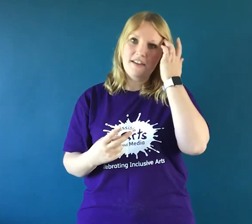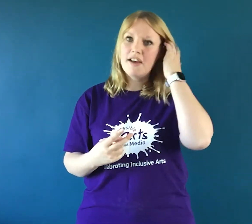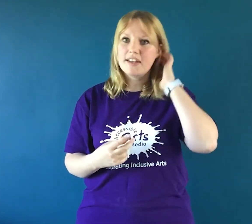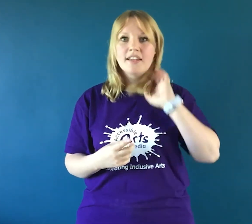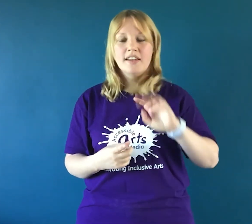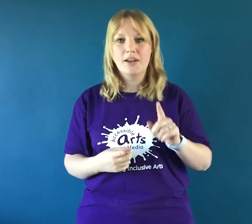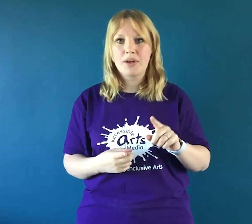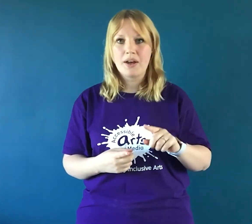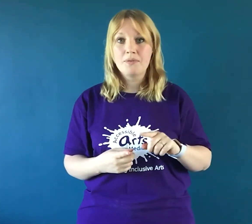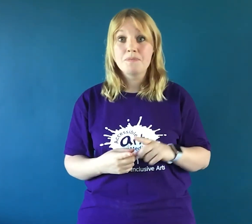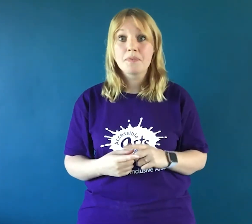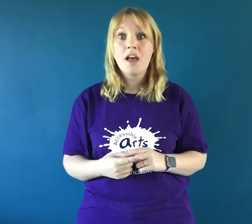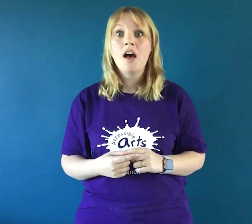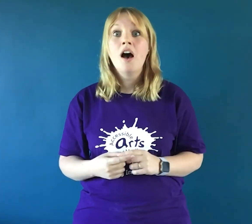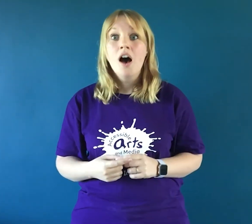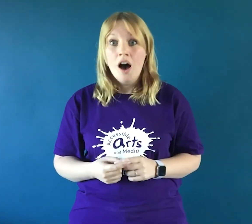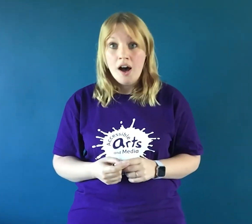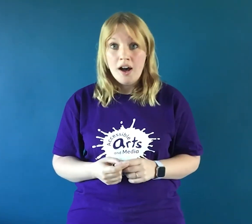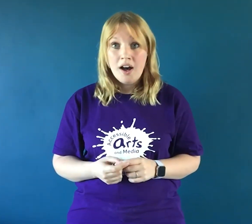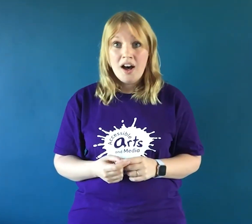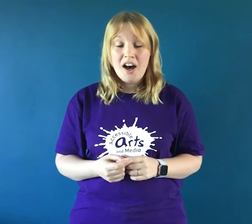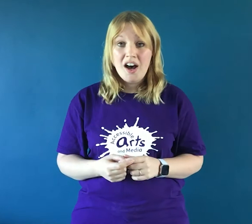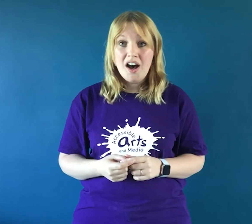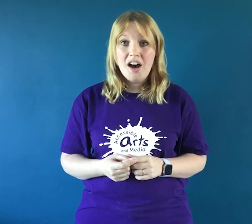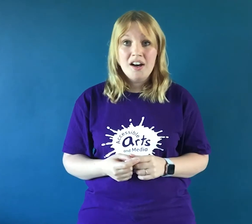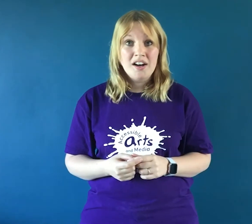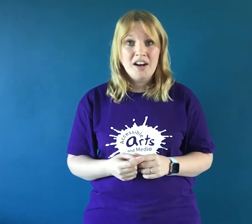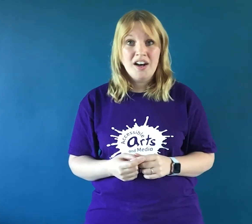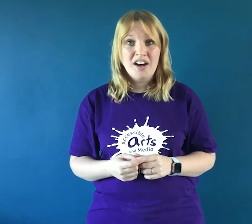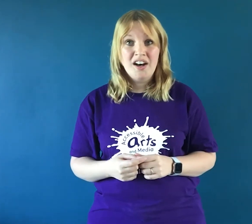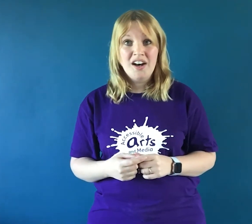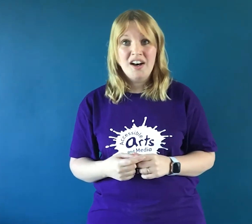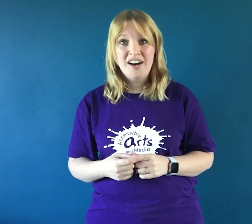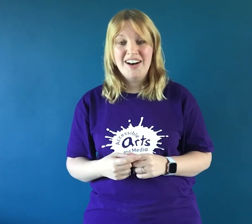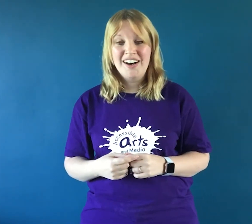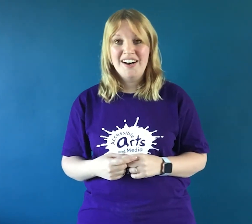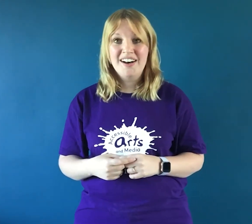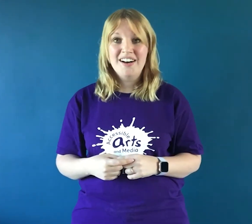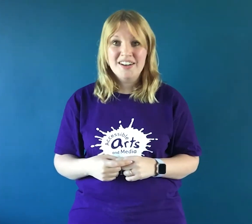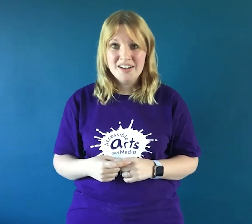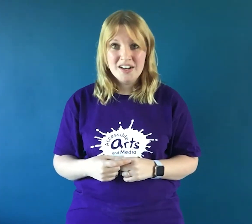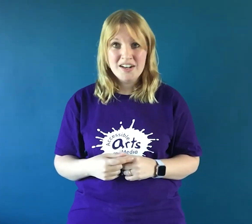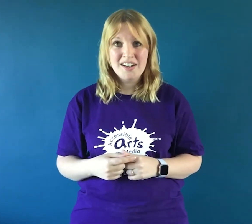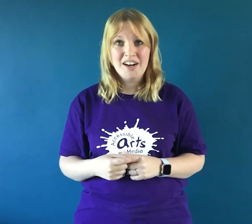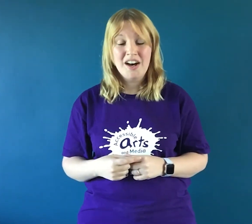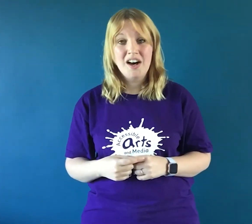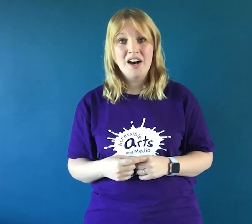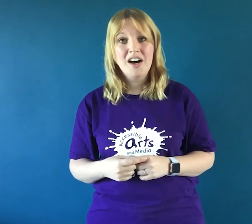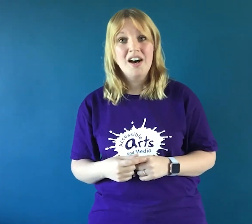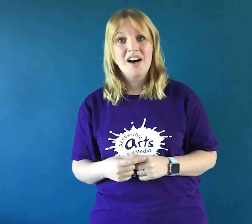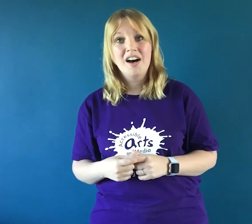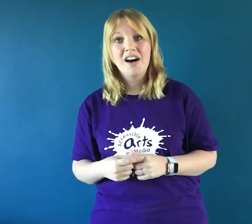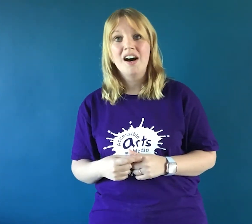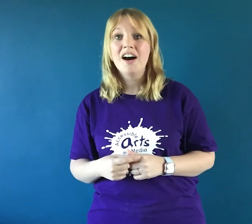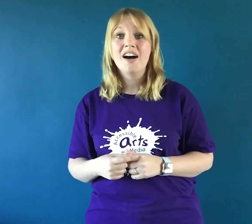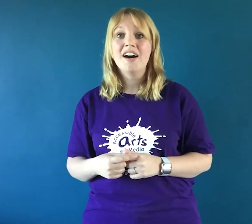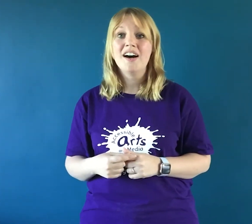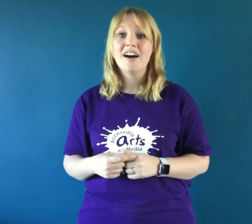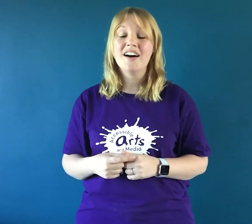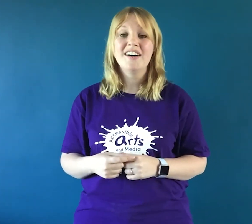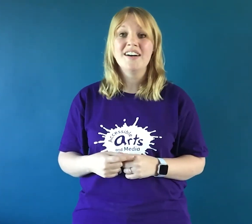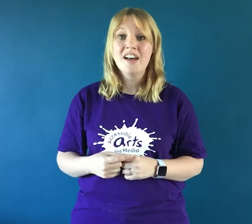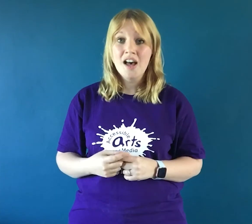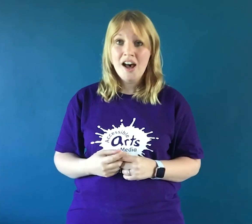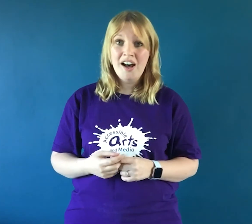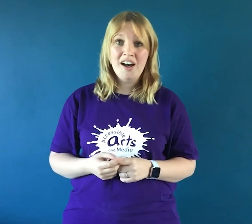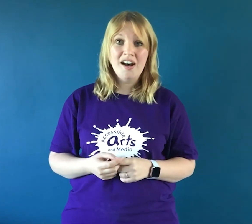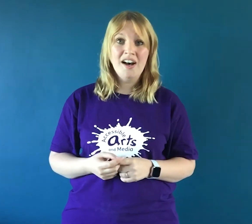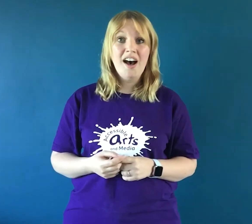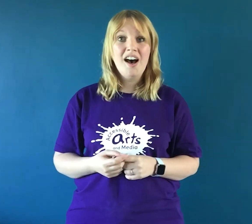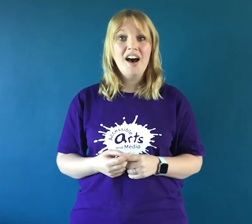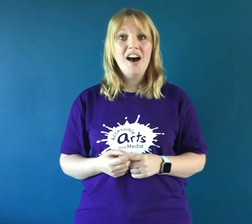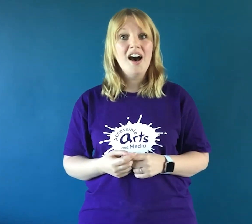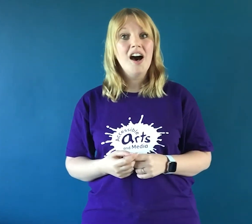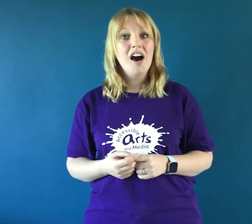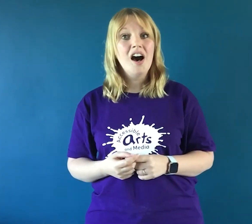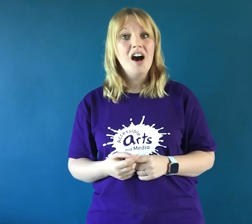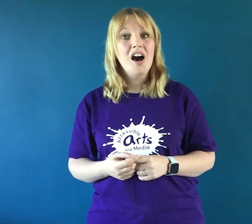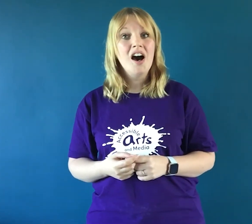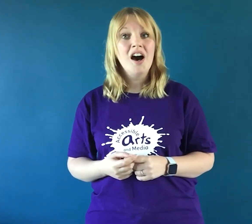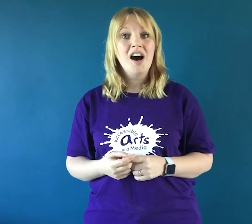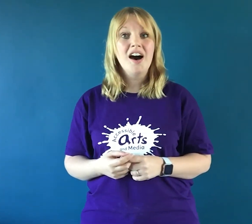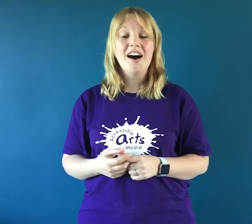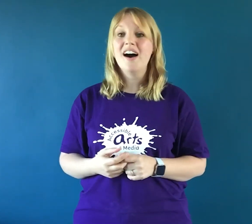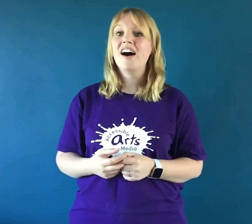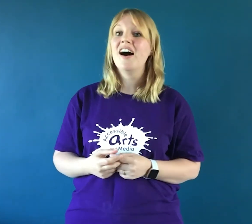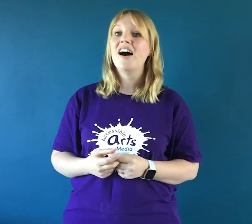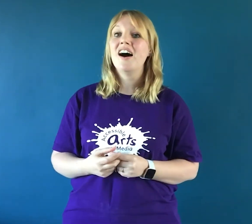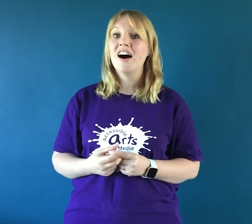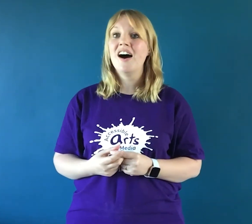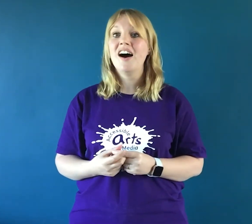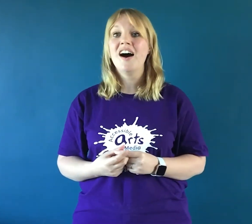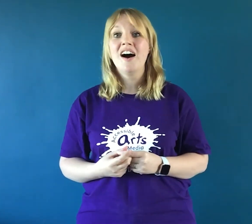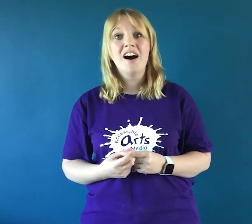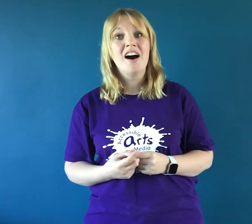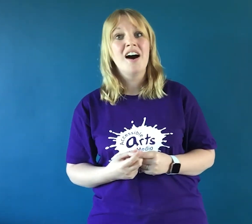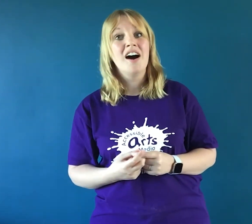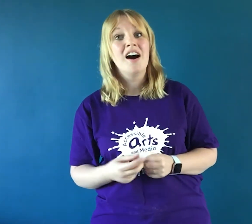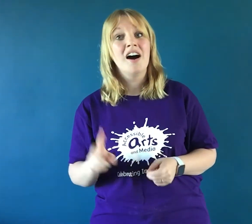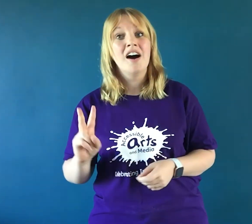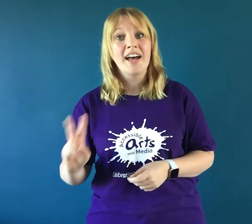Are you ready here we go? Ah ah, ah. Ah, ah, ah. Ah, ah, ah, ah, ah, ah, ah, ah, ah.